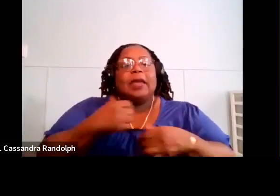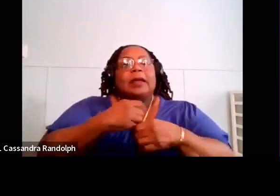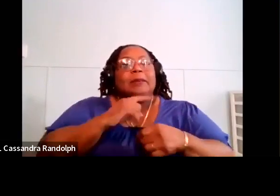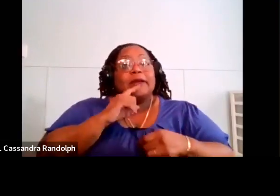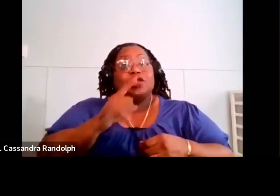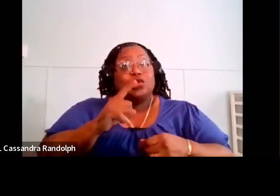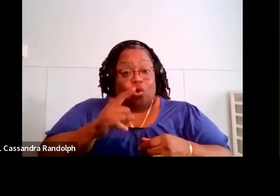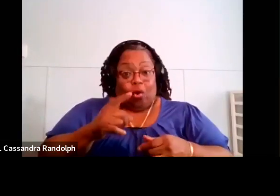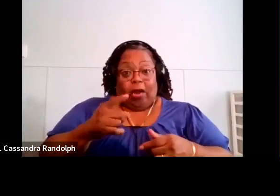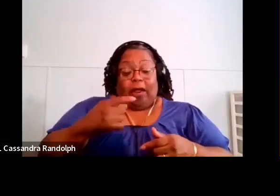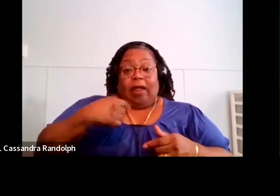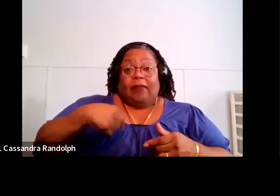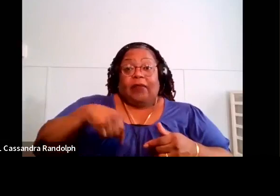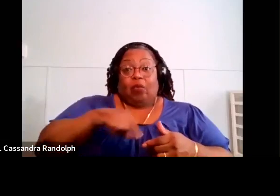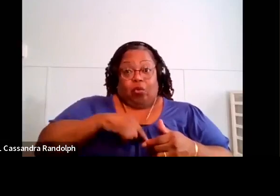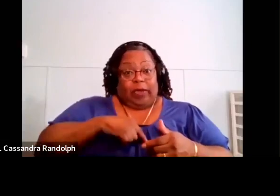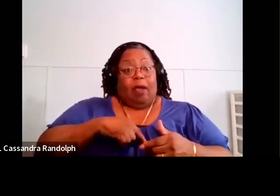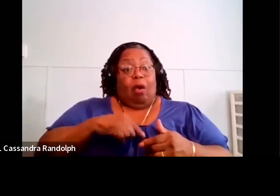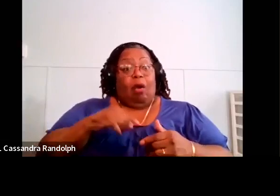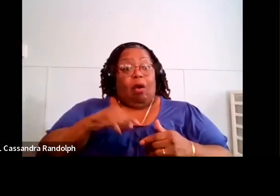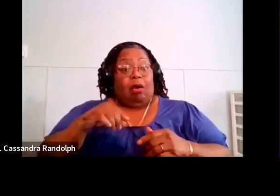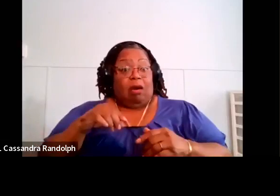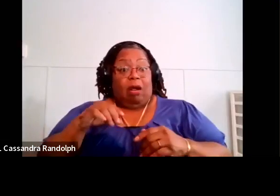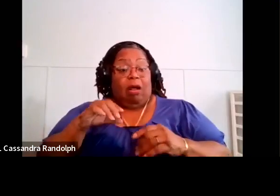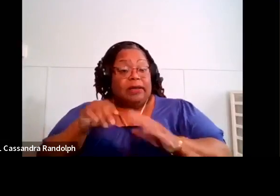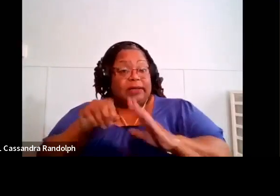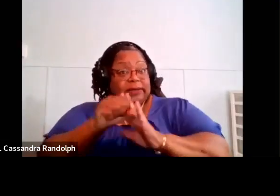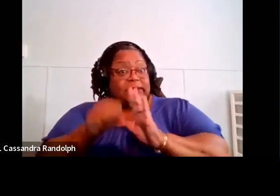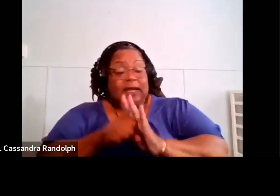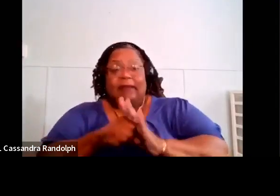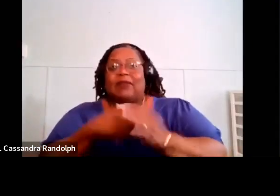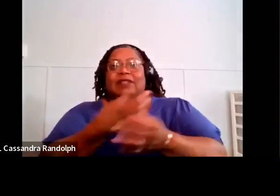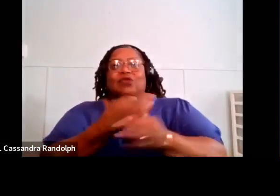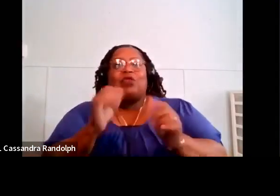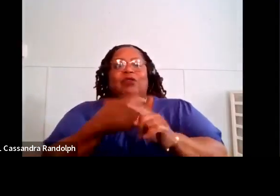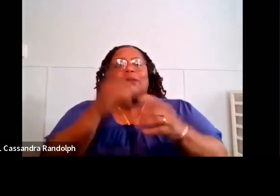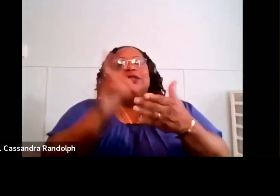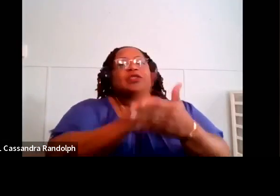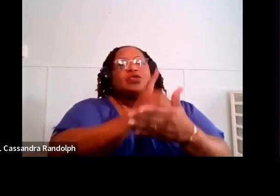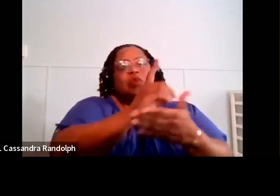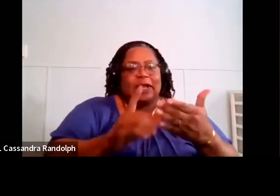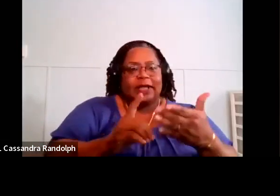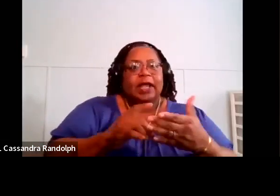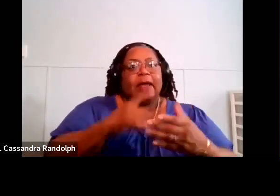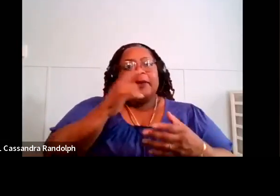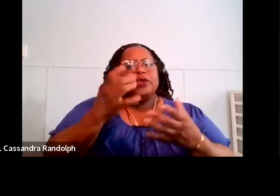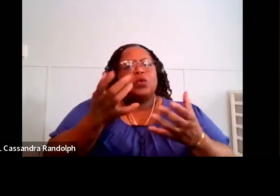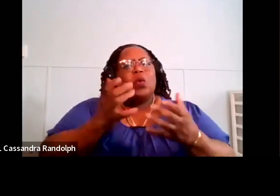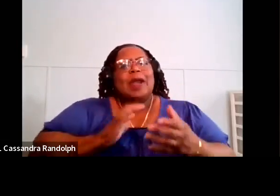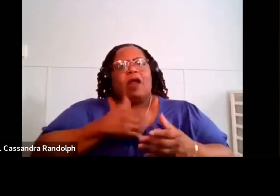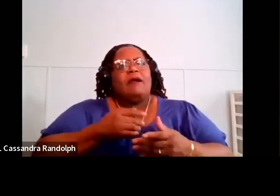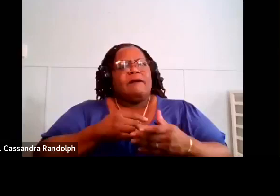Pennsylvania just amazes me, I'm humbled to be in your presence because you all do the hardest job and that is to